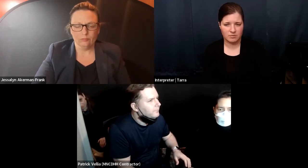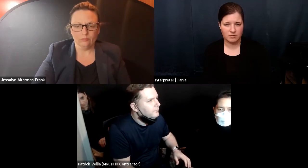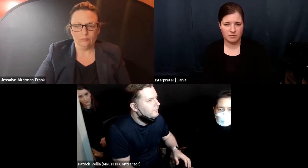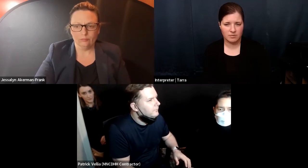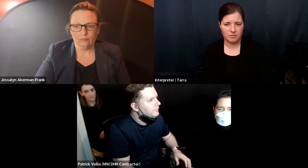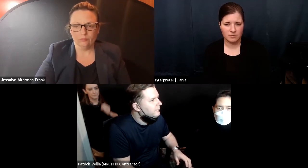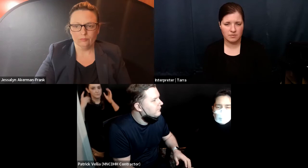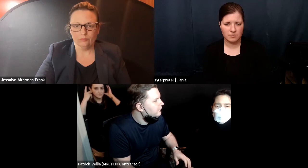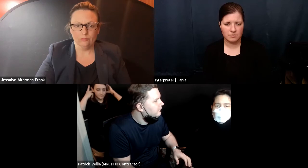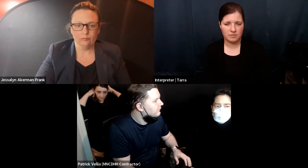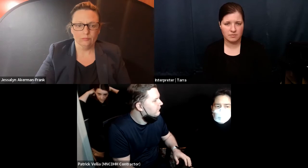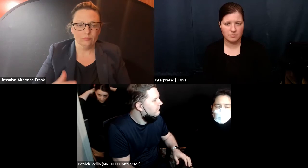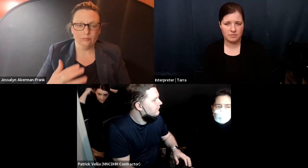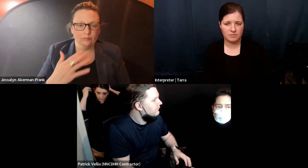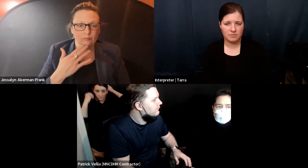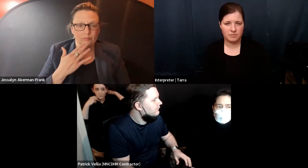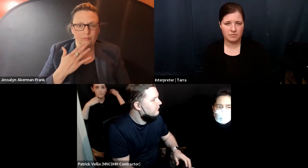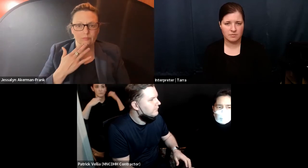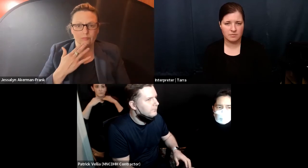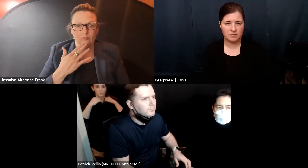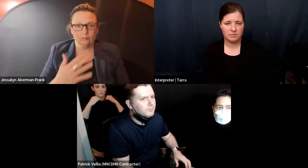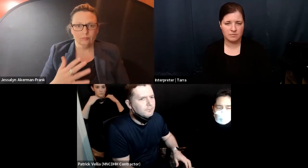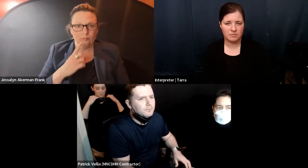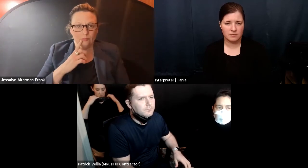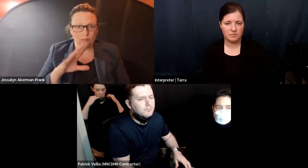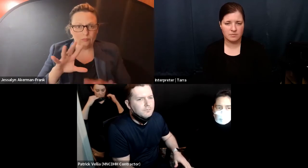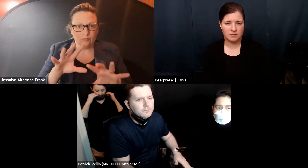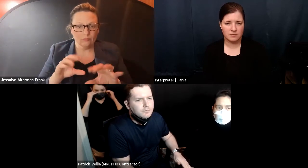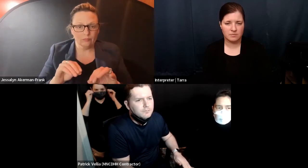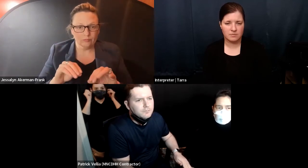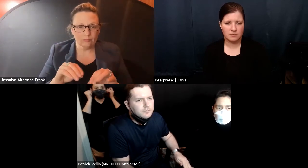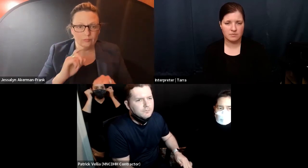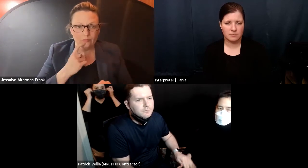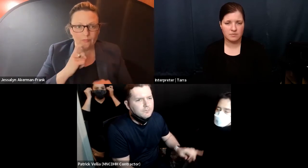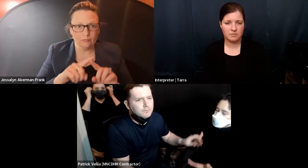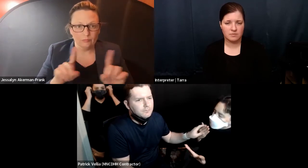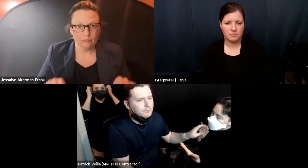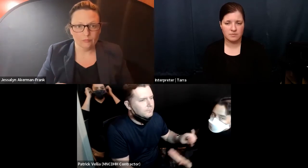And, so, some of them will require security, some of them will not.